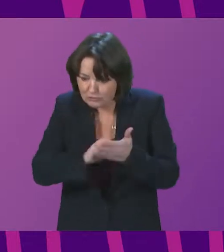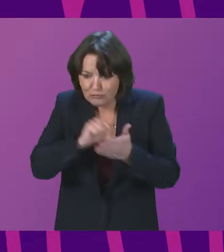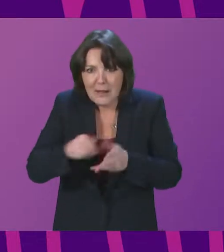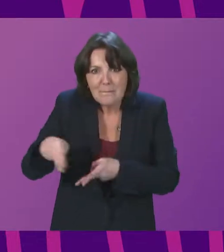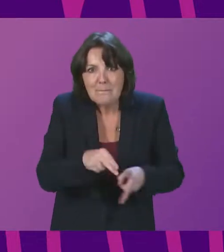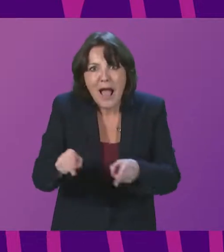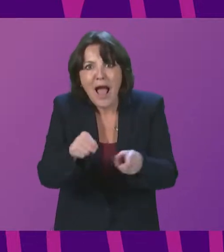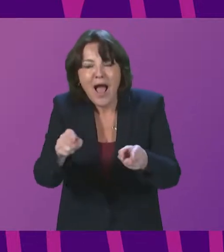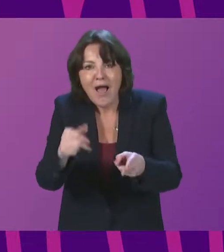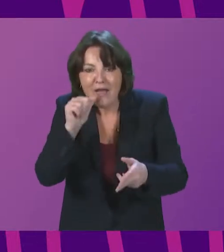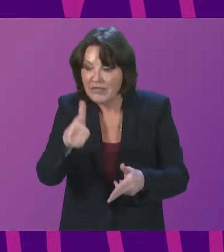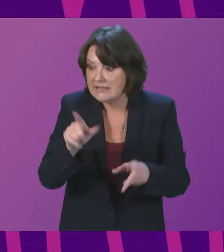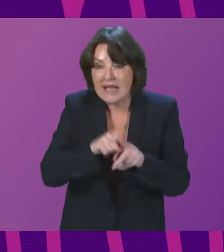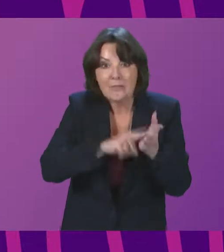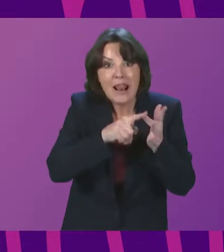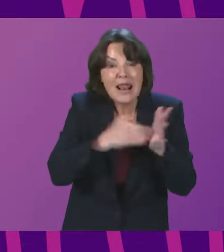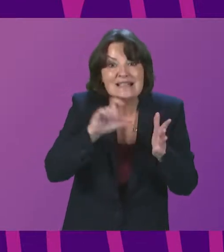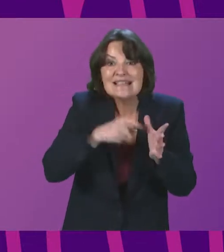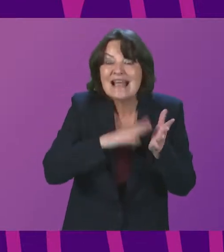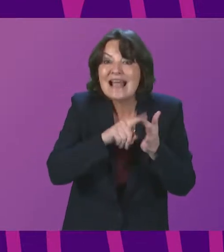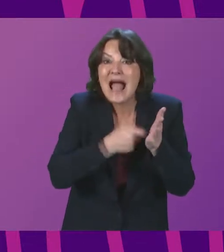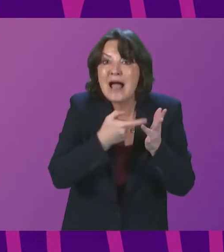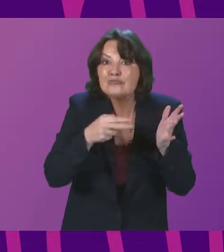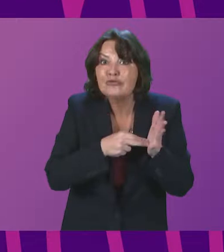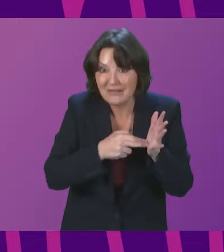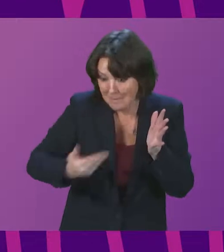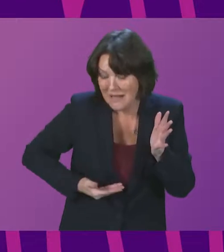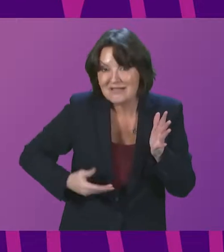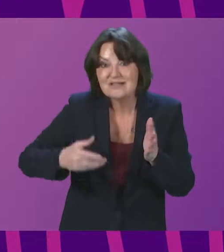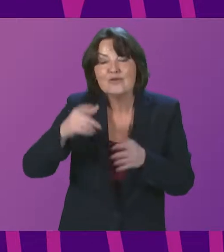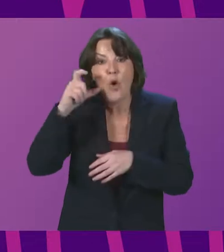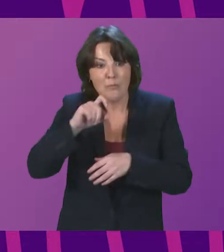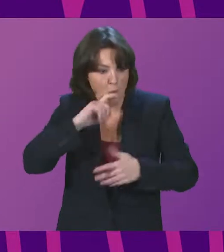Liz Cameron of the Scottish Chambers of Commerce said that “businesses will applaud the scale and ambition set out in the strategy”.